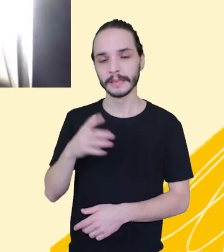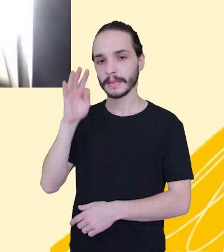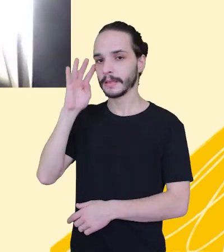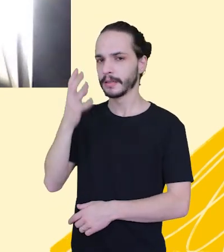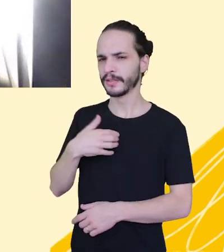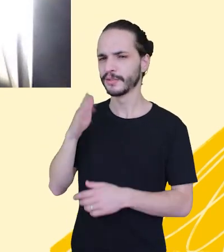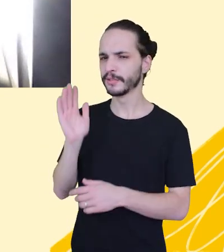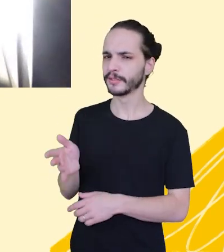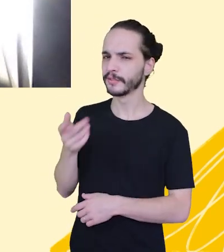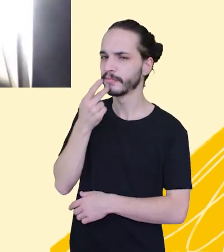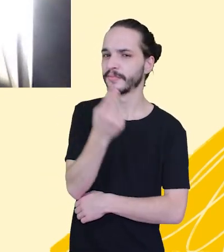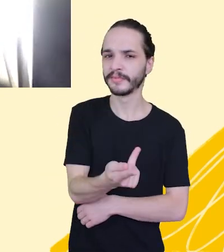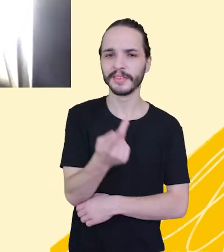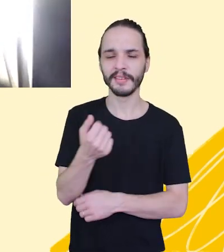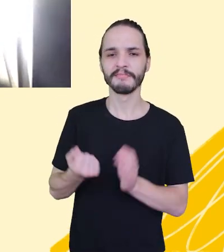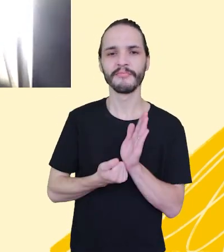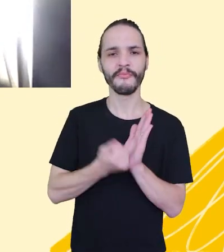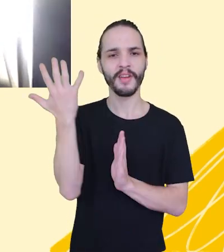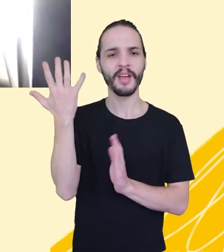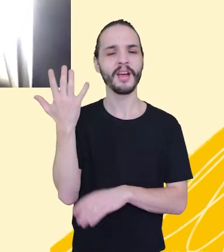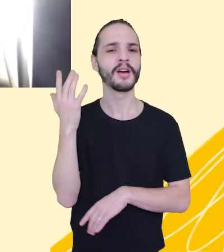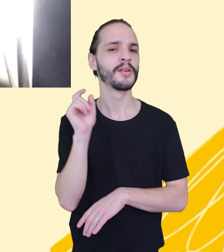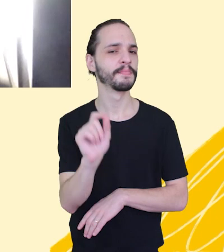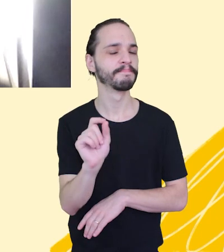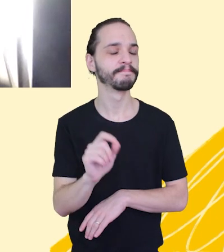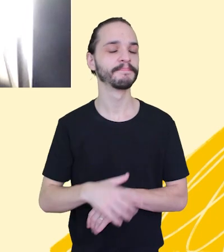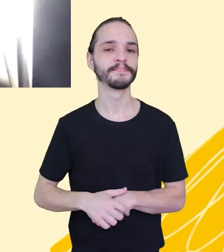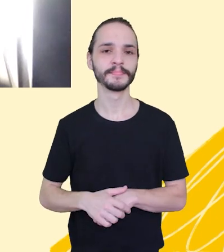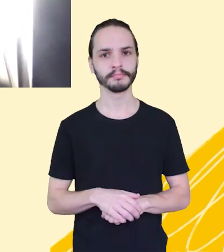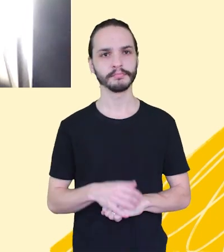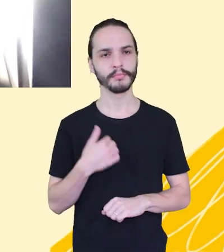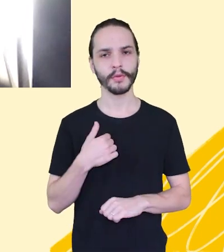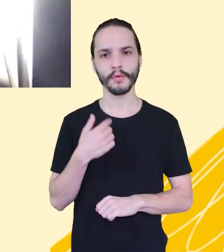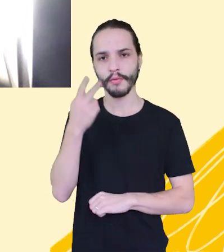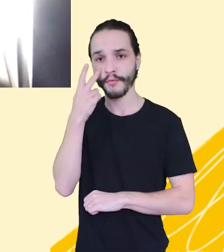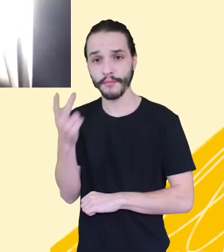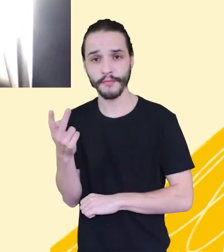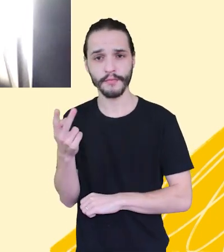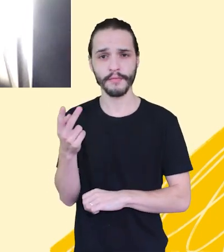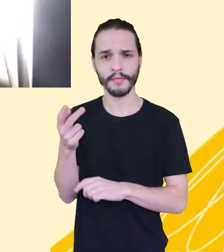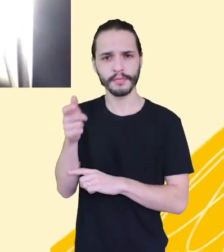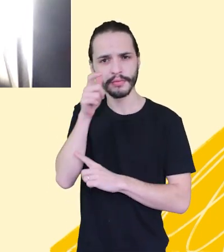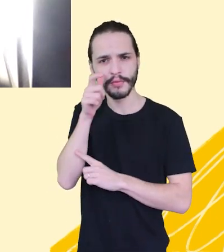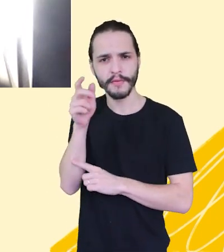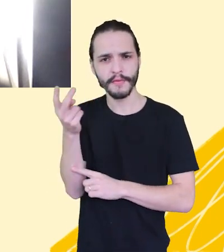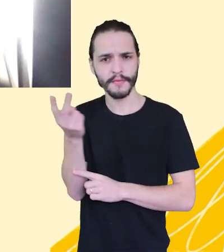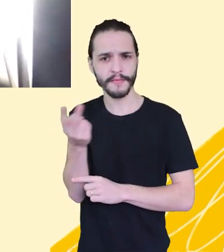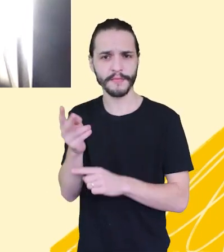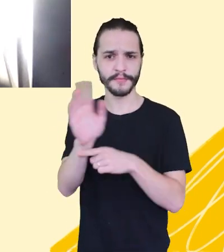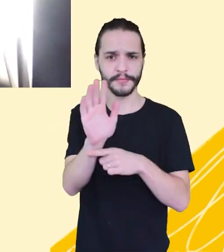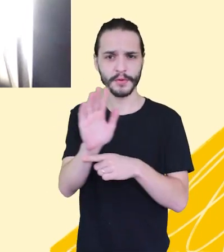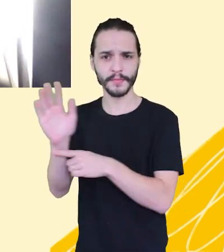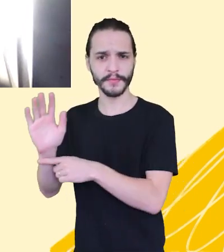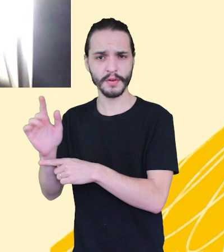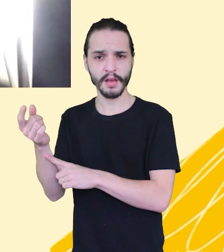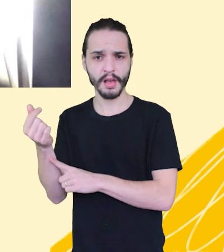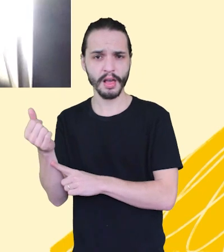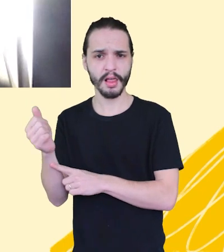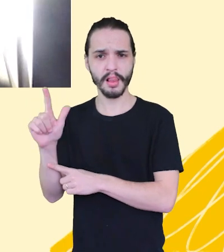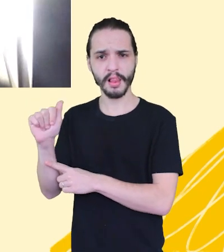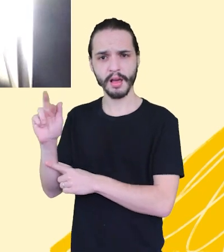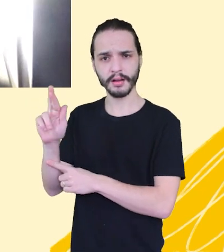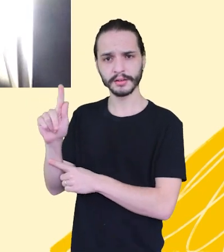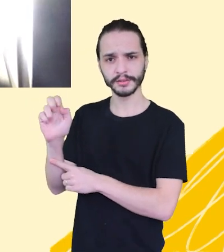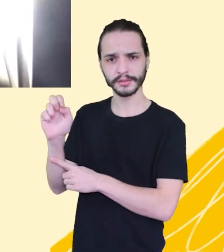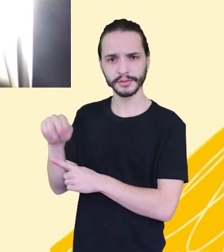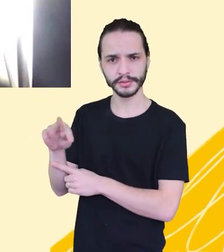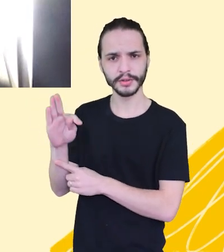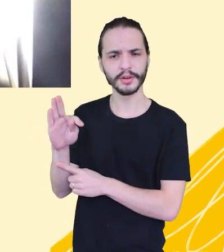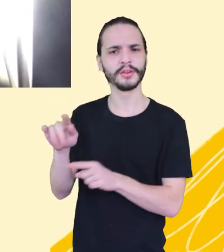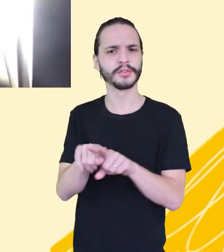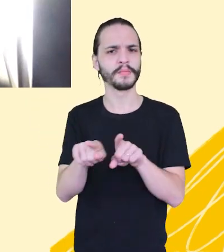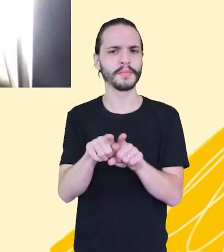when I saw L'Argent by Bresson and also other films of Godard, Antonioni